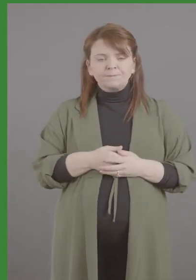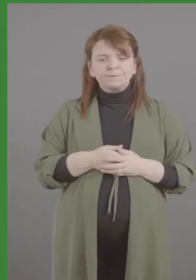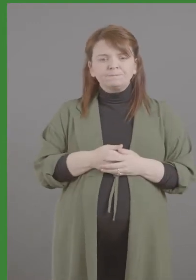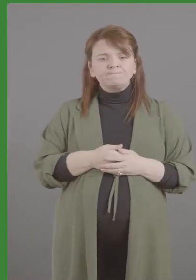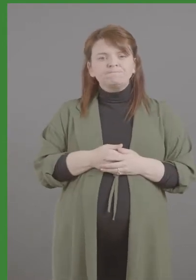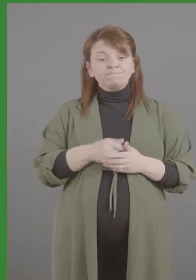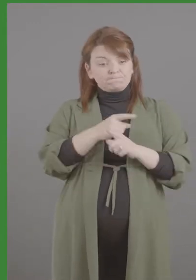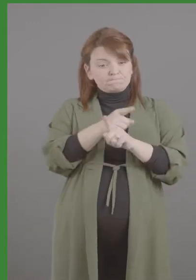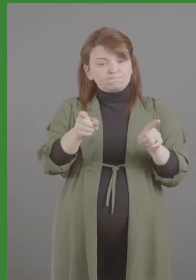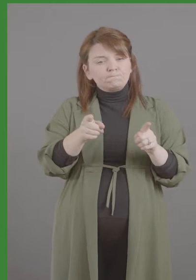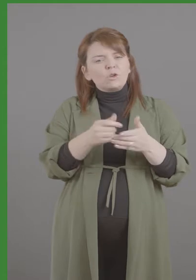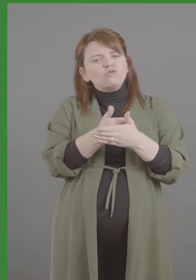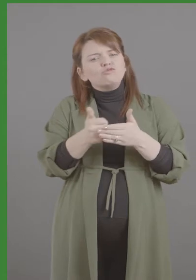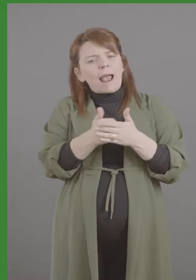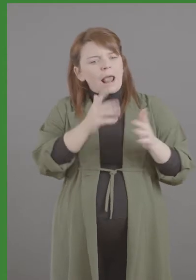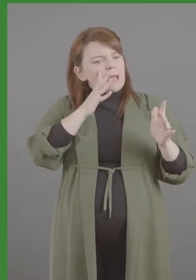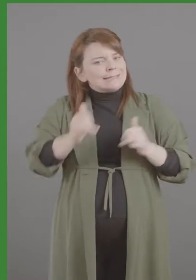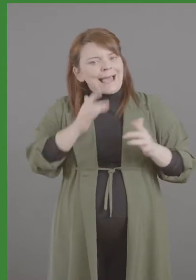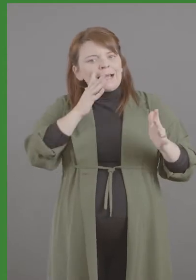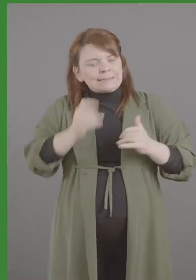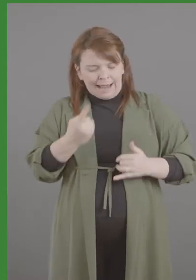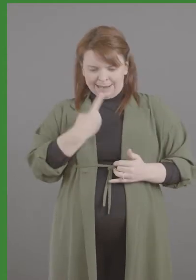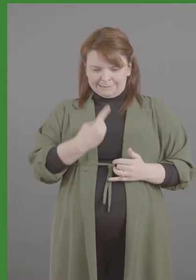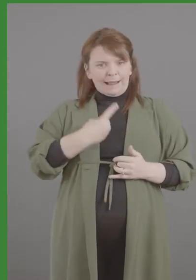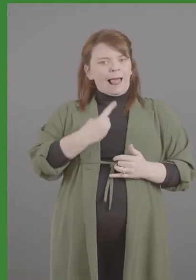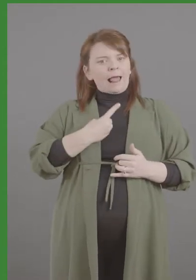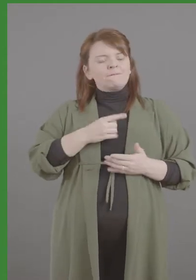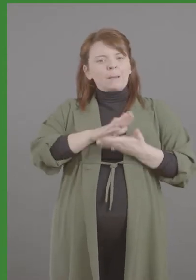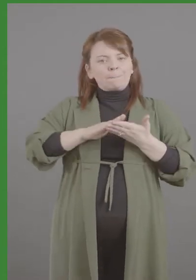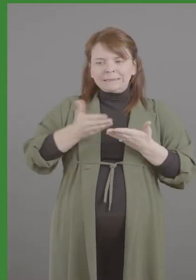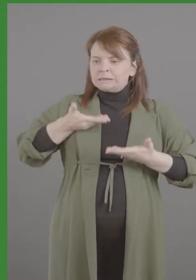can slow the spread and help protect the most vulnerable in our families and communities.